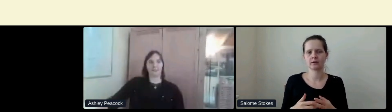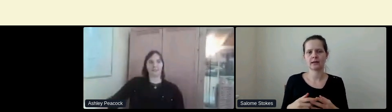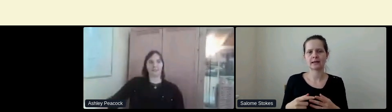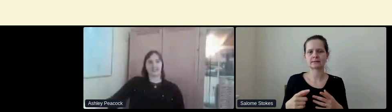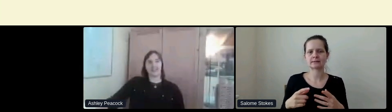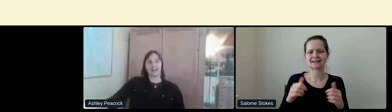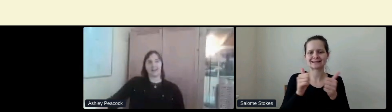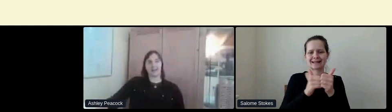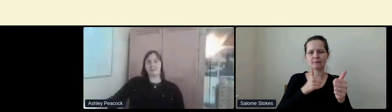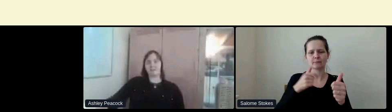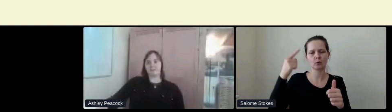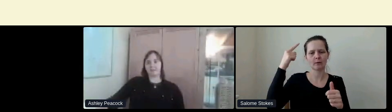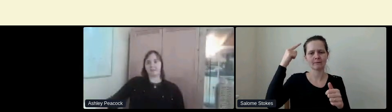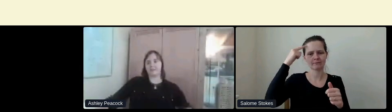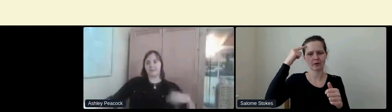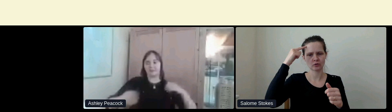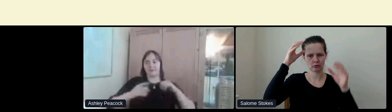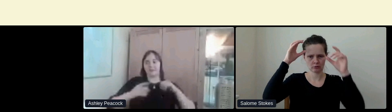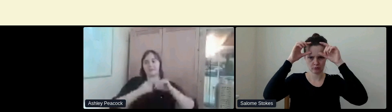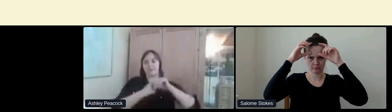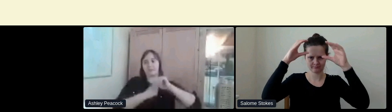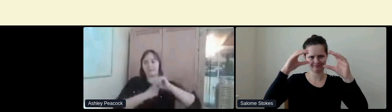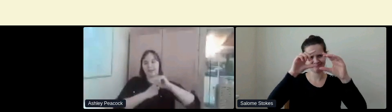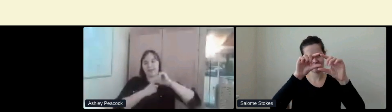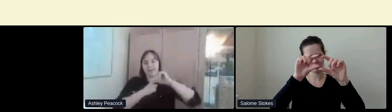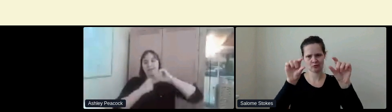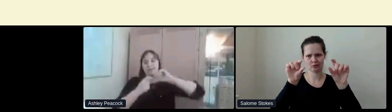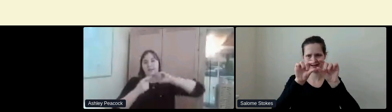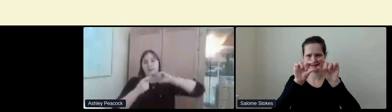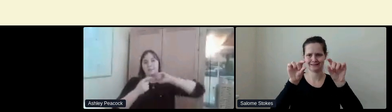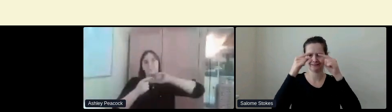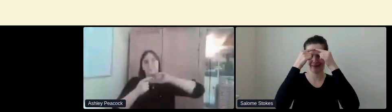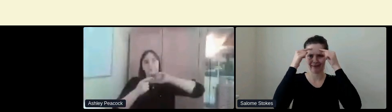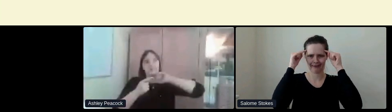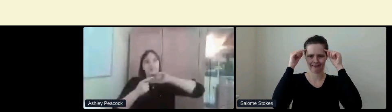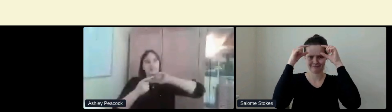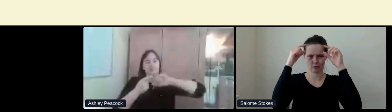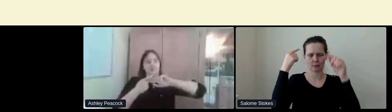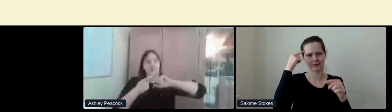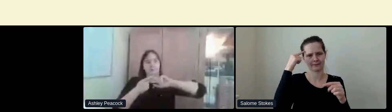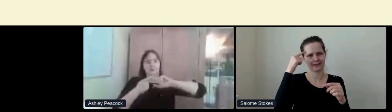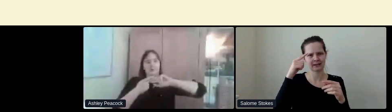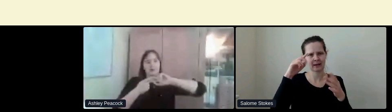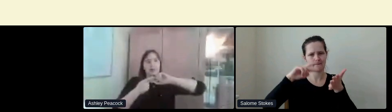and it does a lot of things to do with planning, switching between tasks,